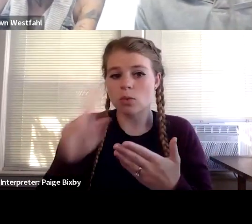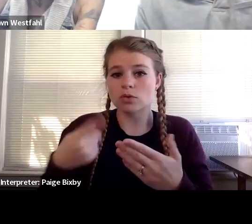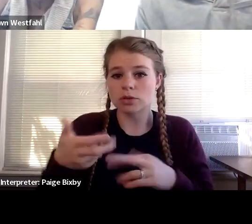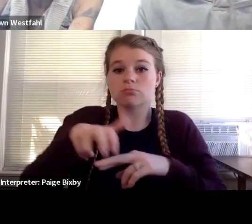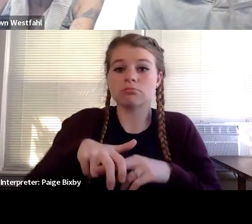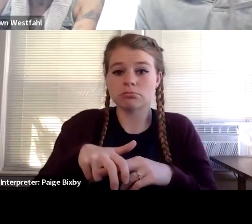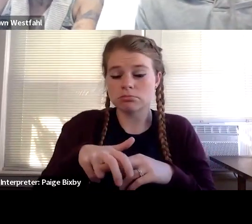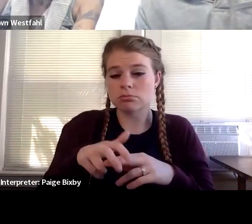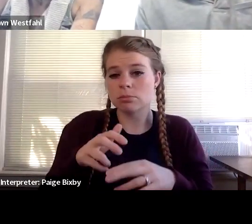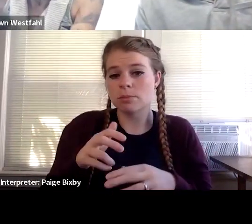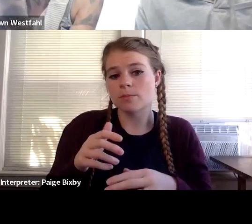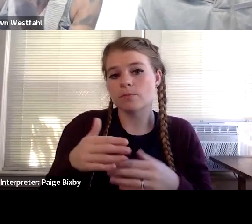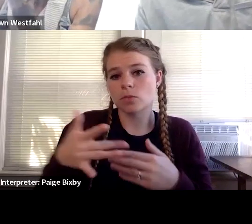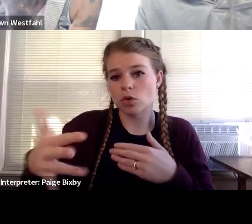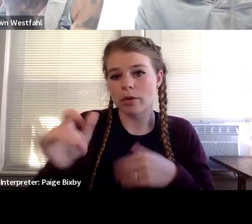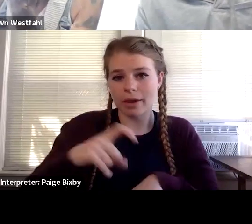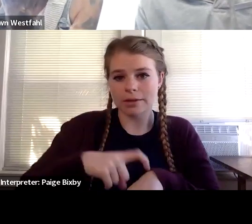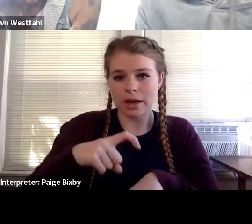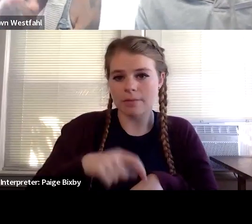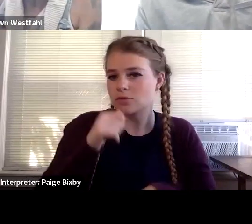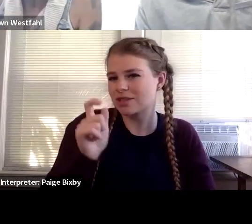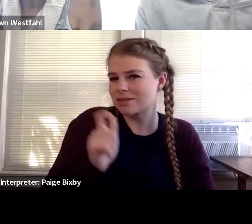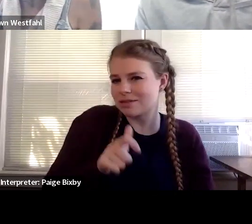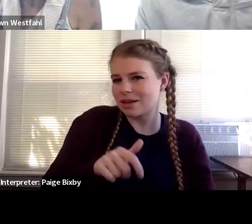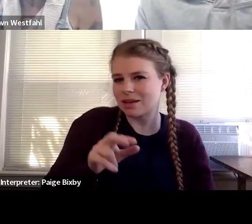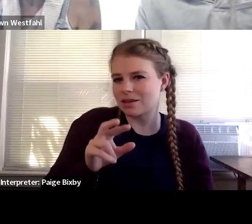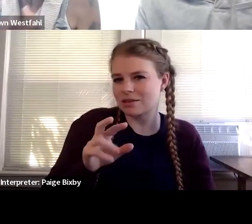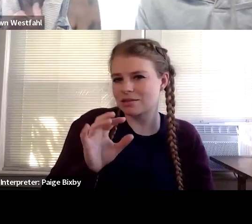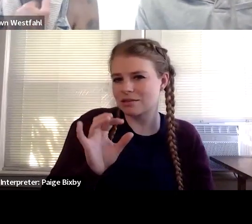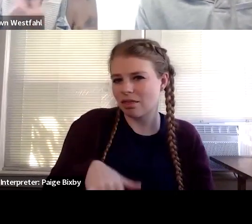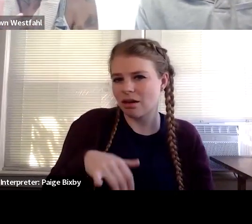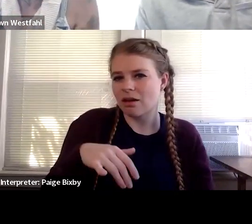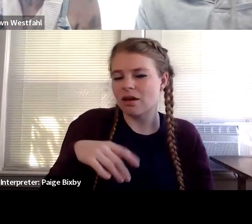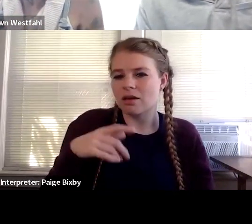at just over that timeframe of 15, 20 minutes doing a sternum rub.